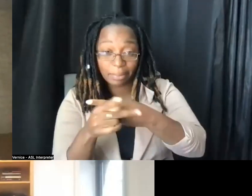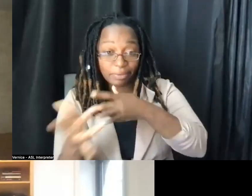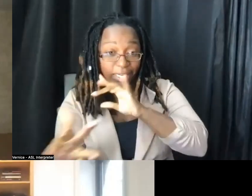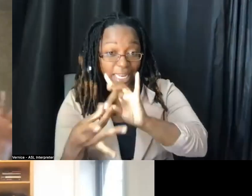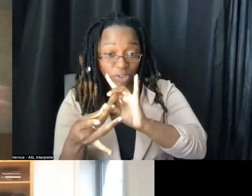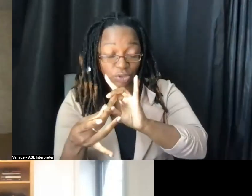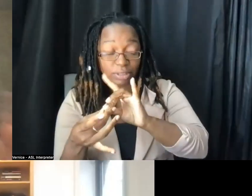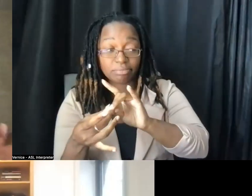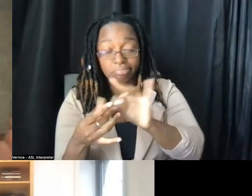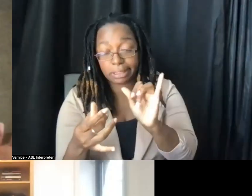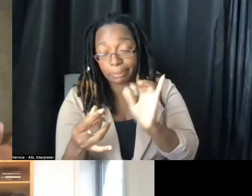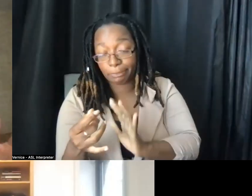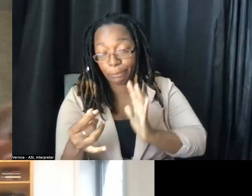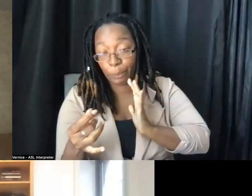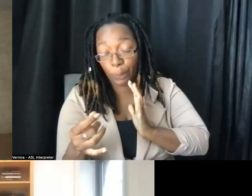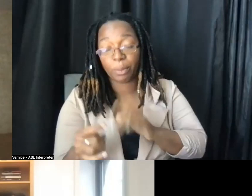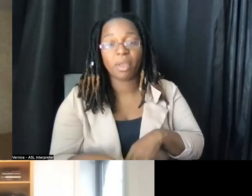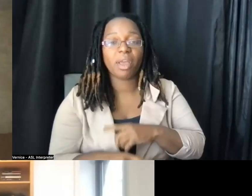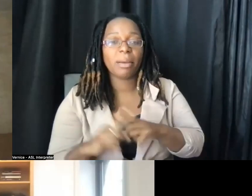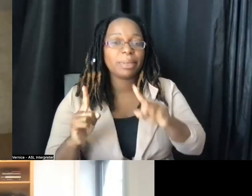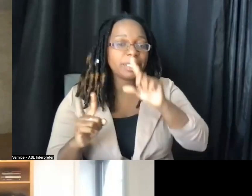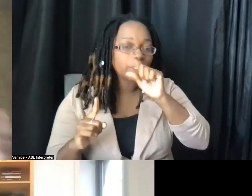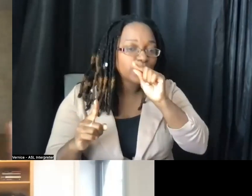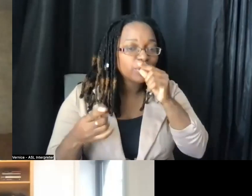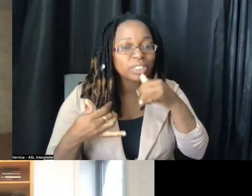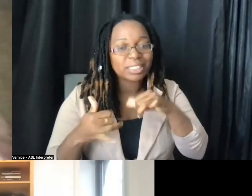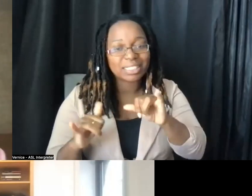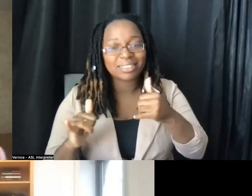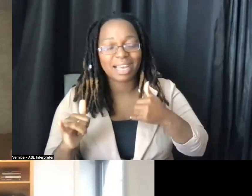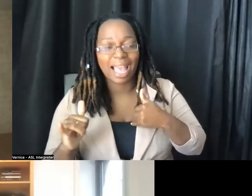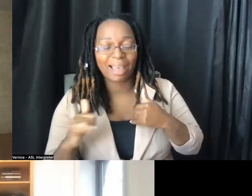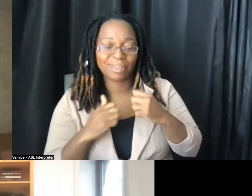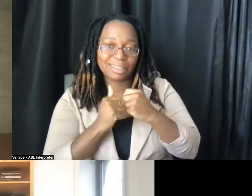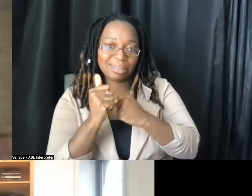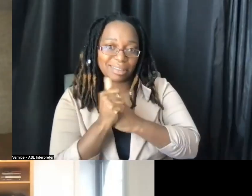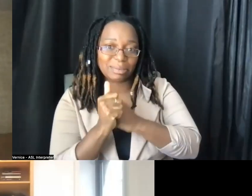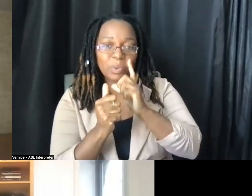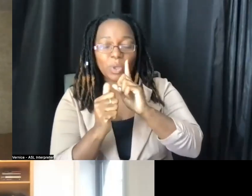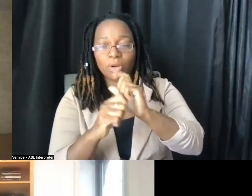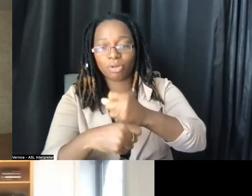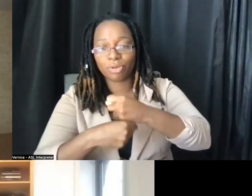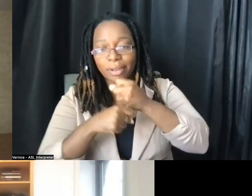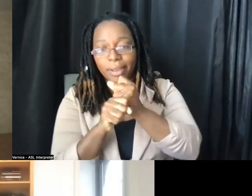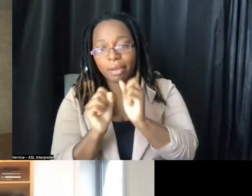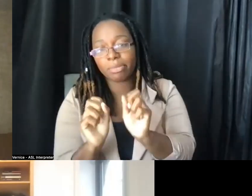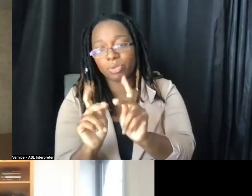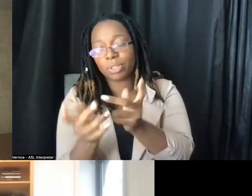But I feel like the sort of like,